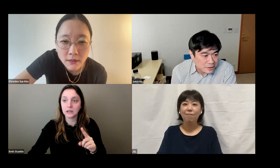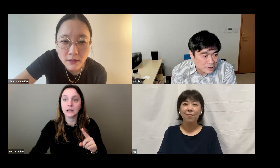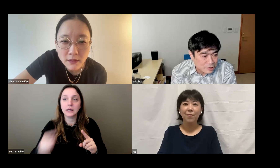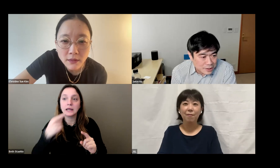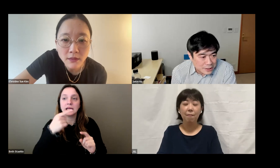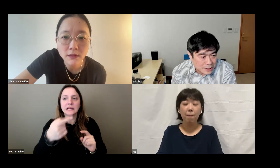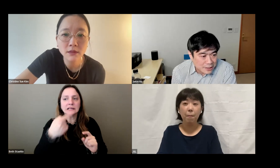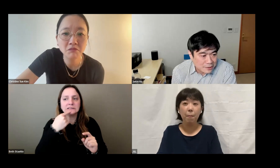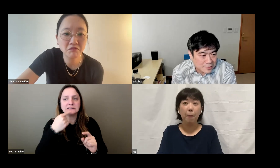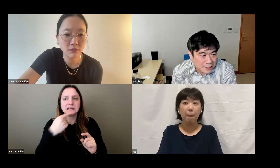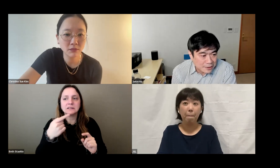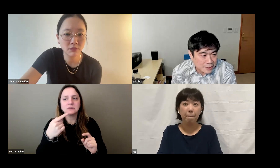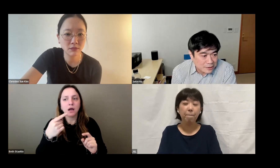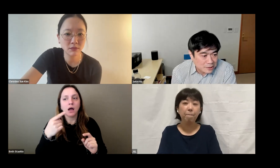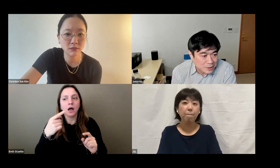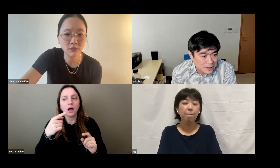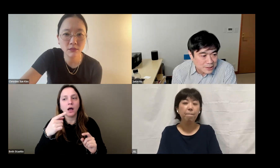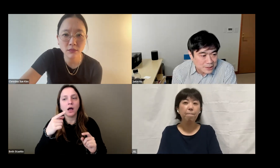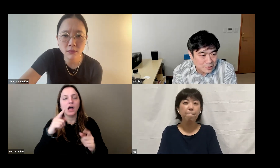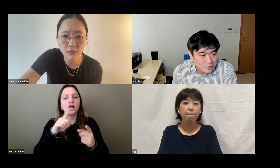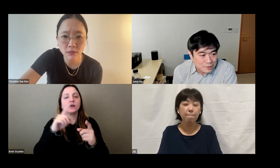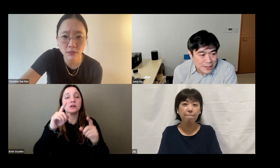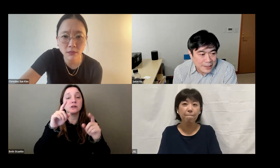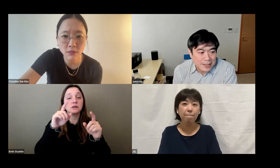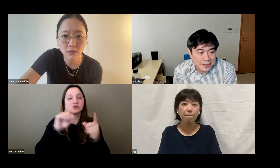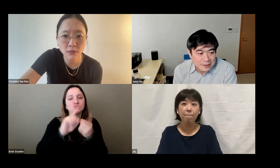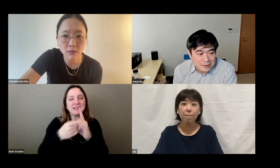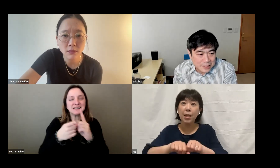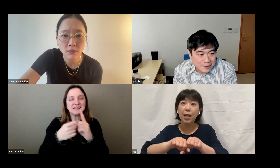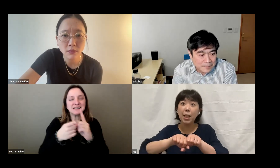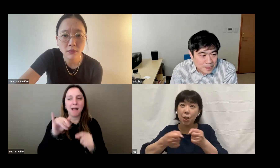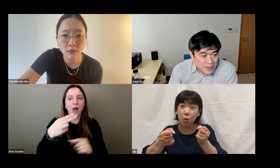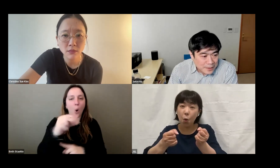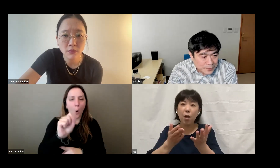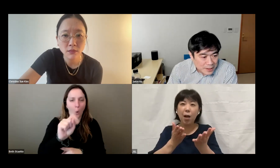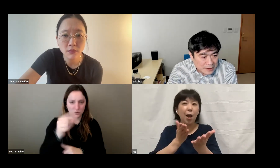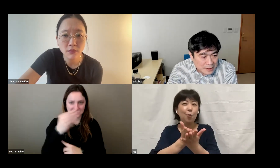and join kind of like LGBTQ allies?